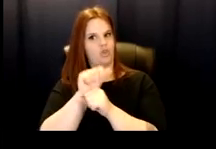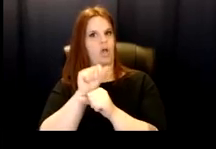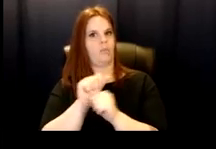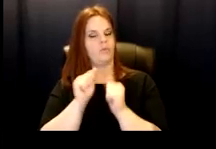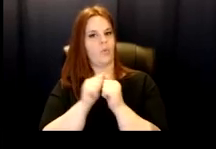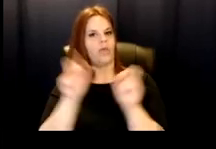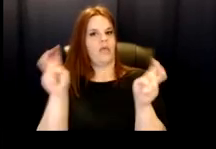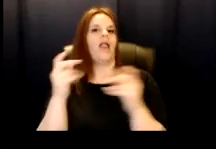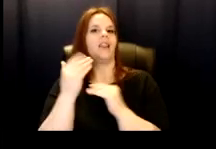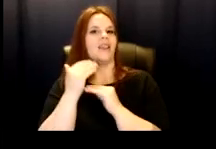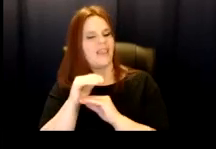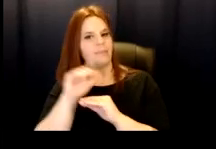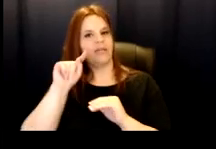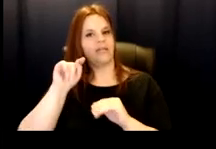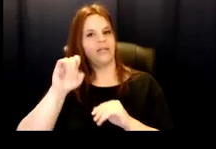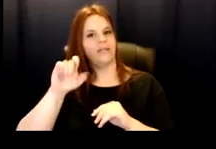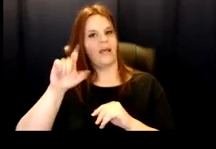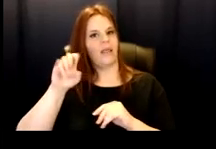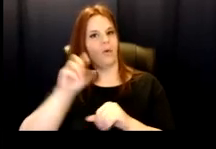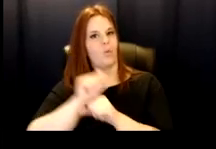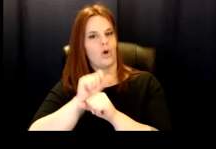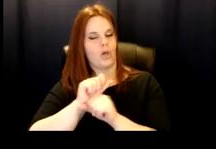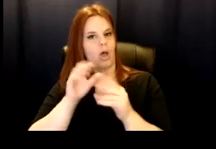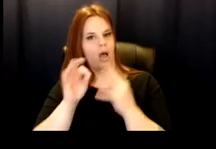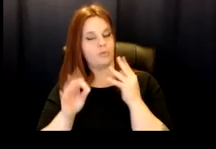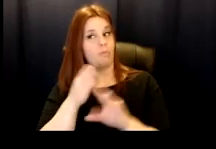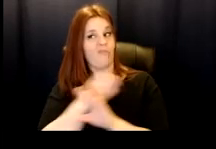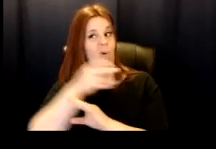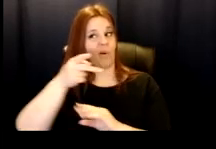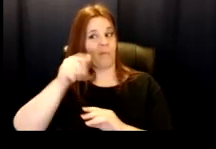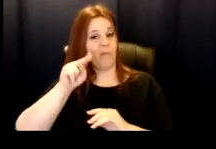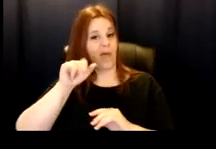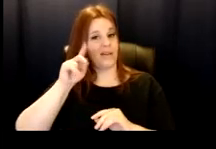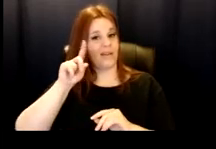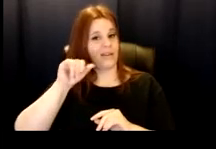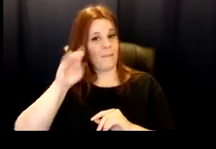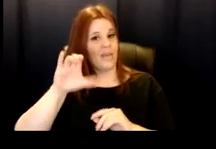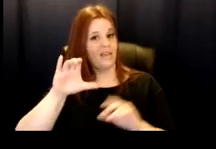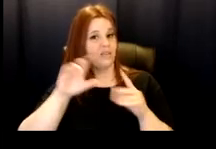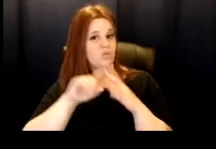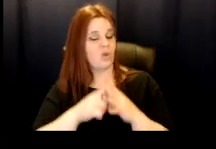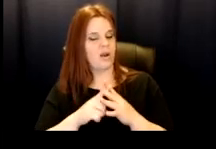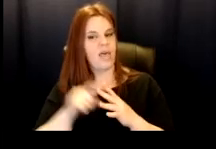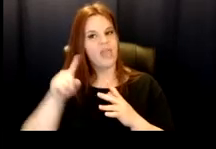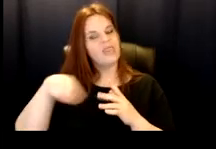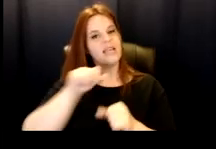options before the pandemic began. And these workers in these positions experienced the